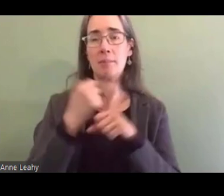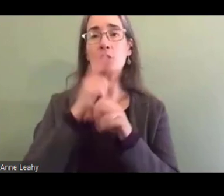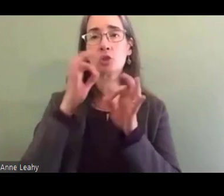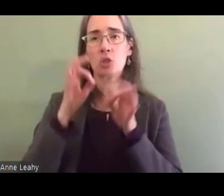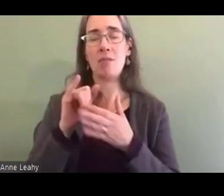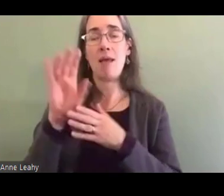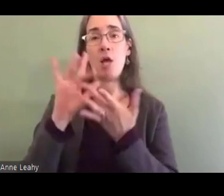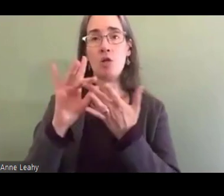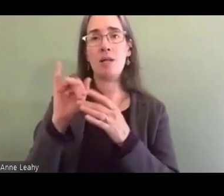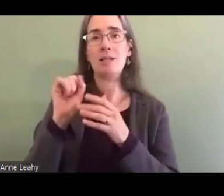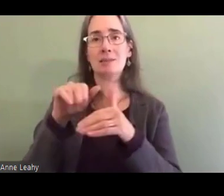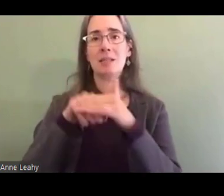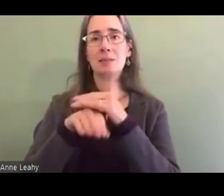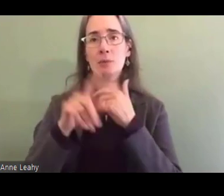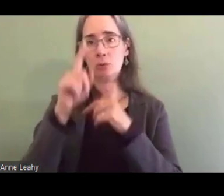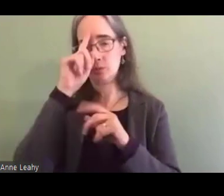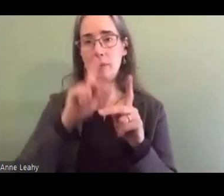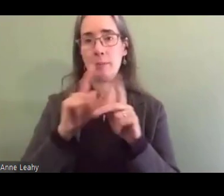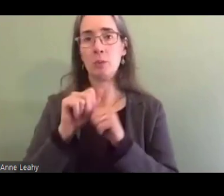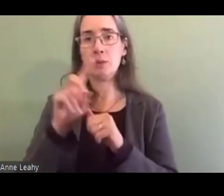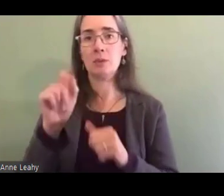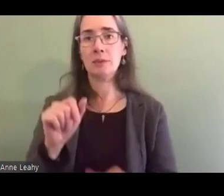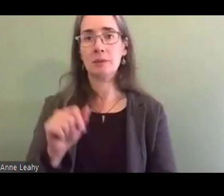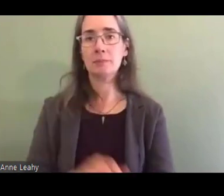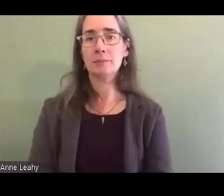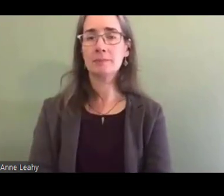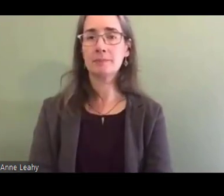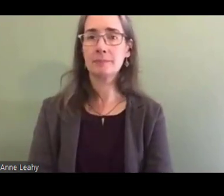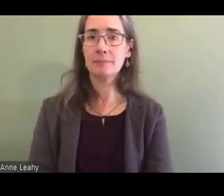the internet is accessible to people with disabilities.